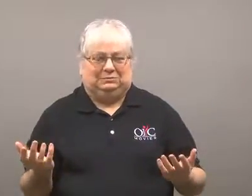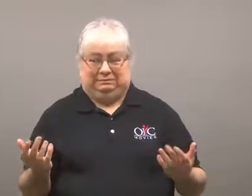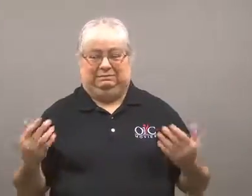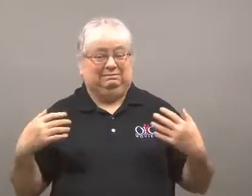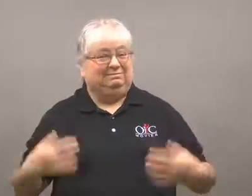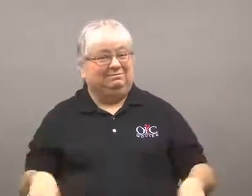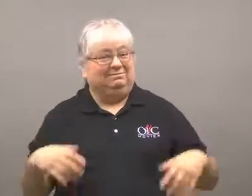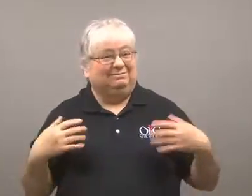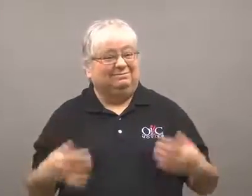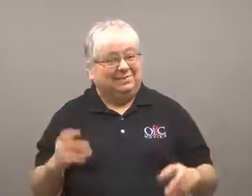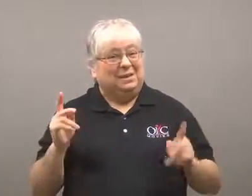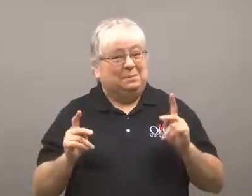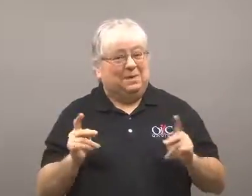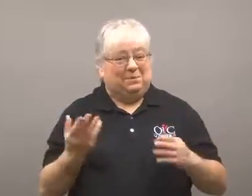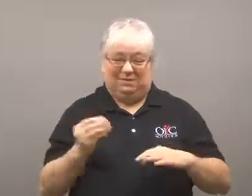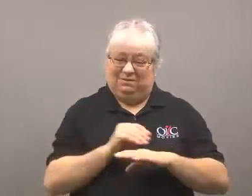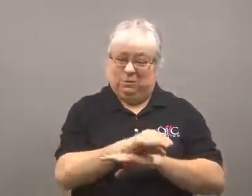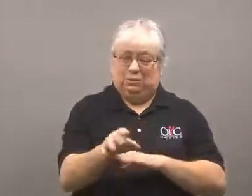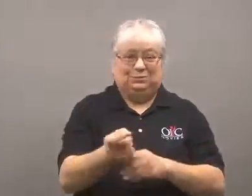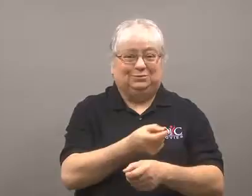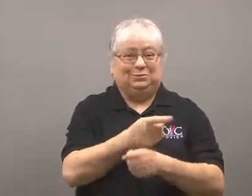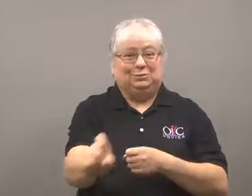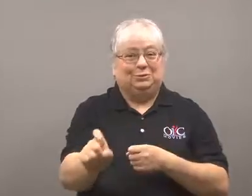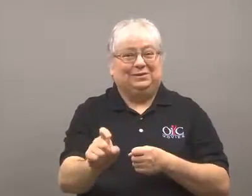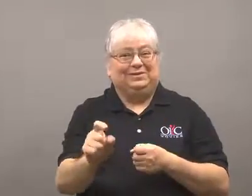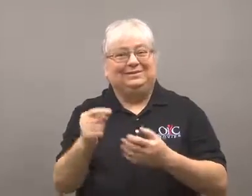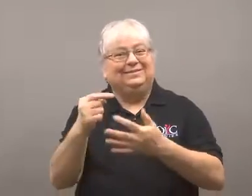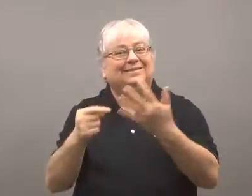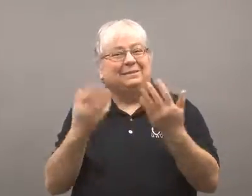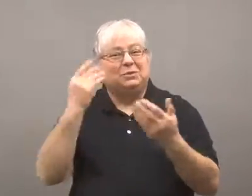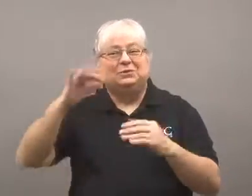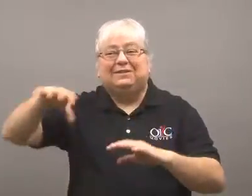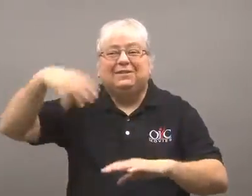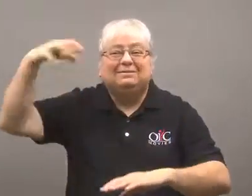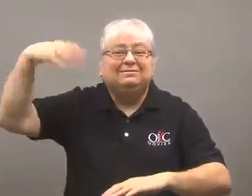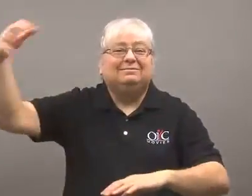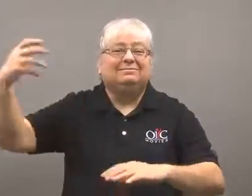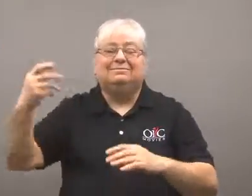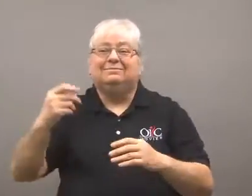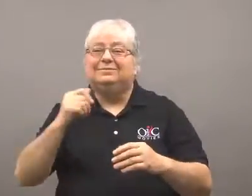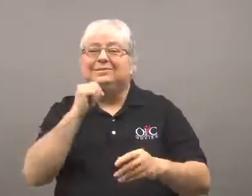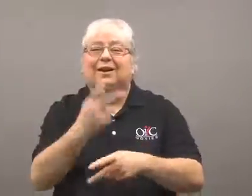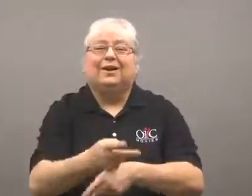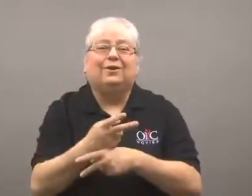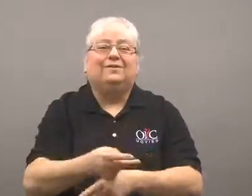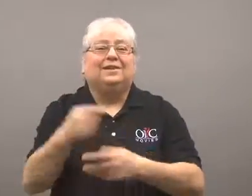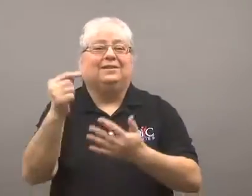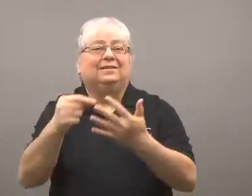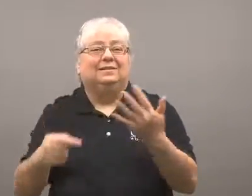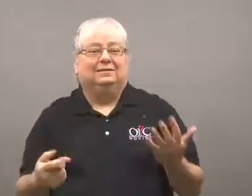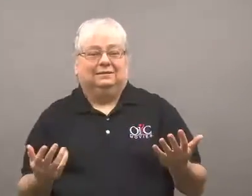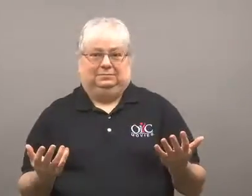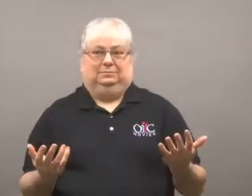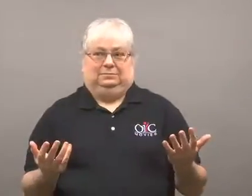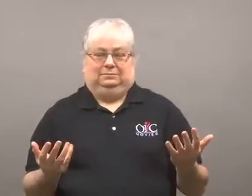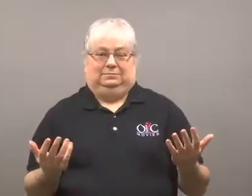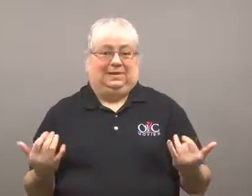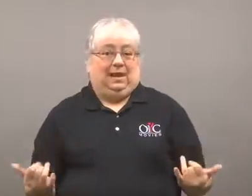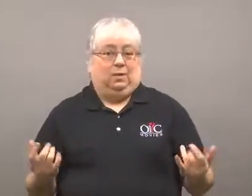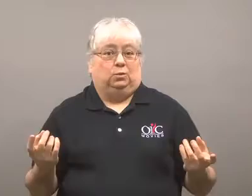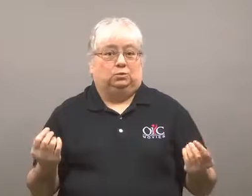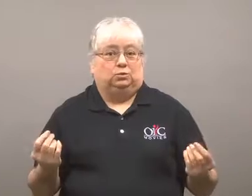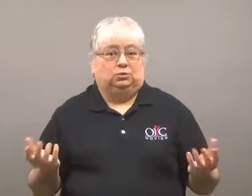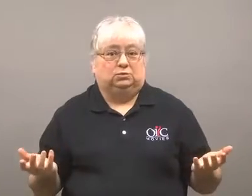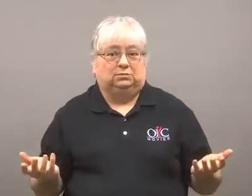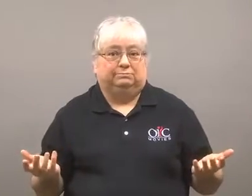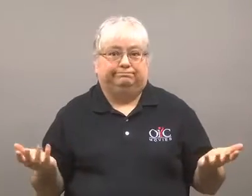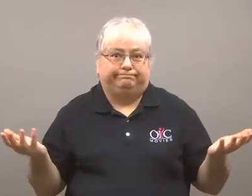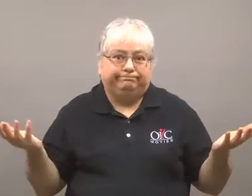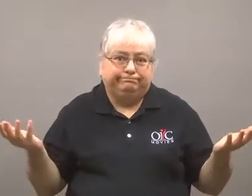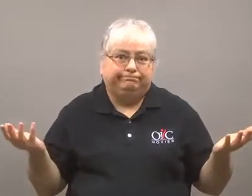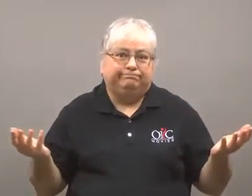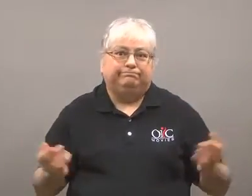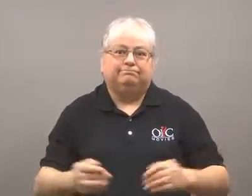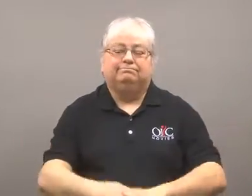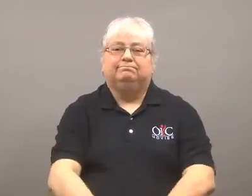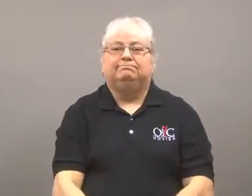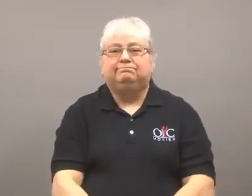People have caused ruination by carelessness and pollution.